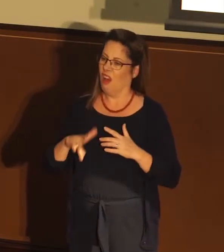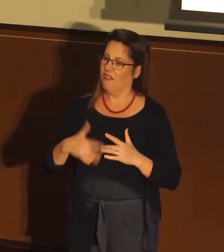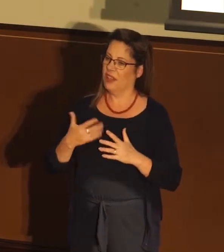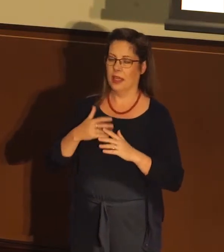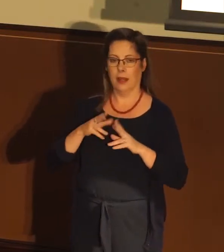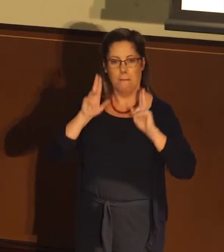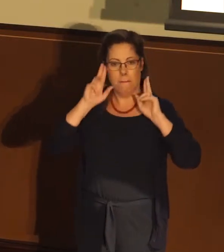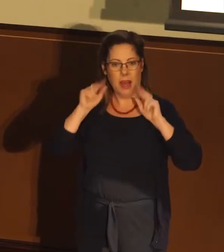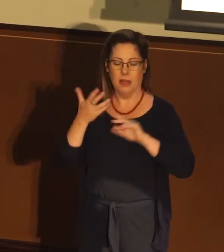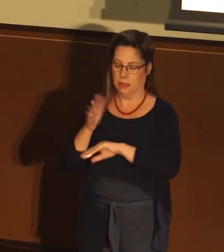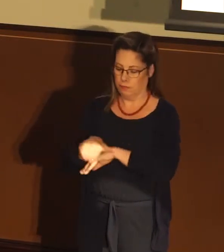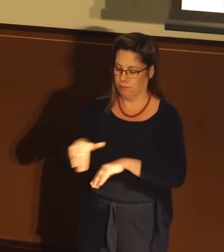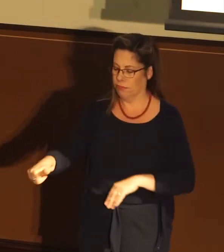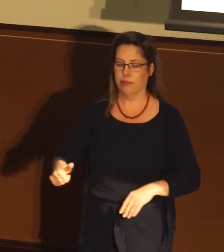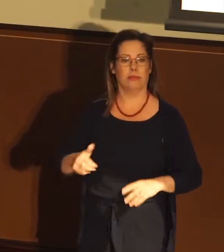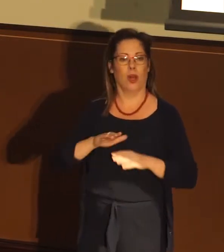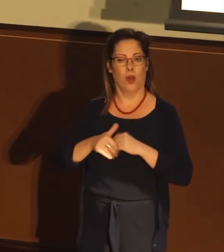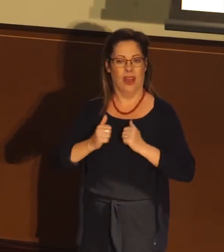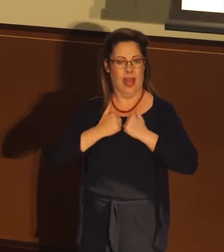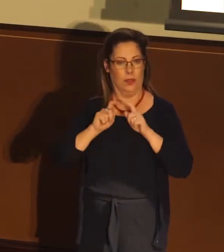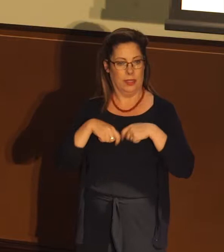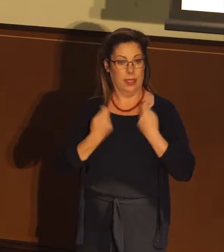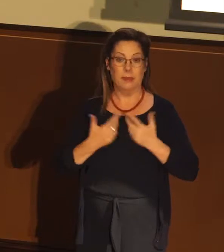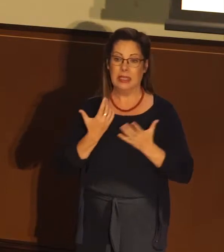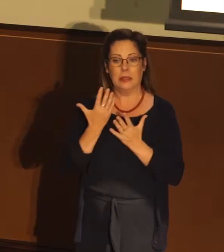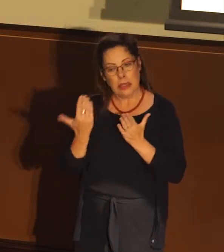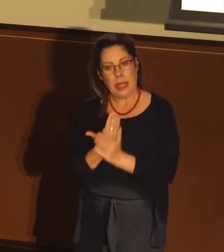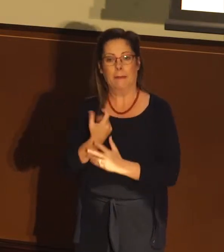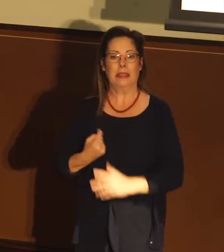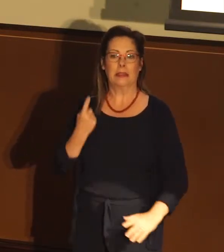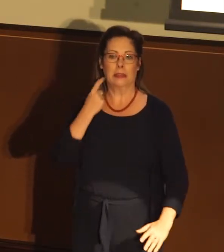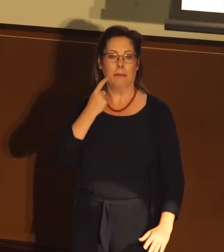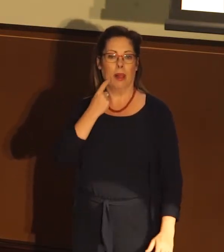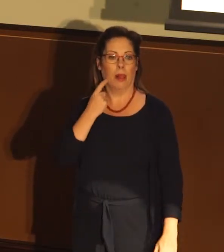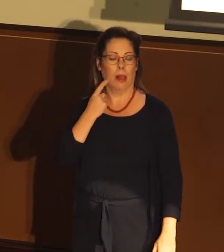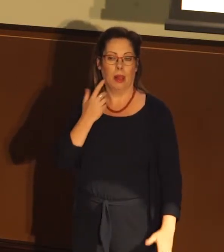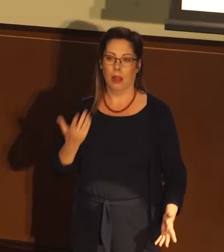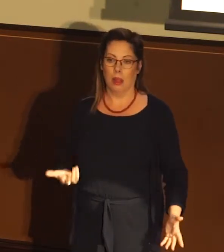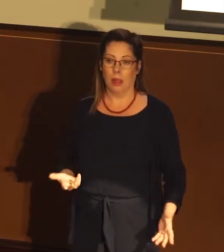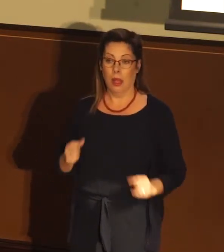with our teams, with all of our people, is simplicity. We make it as simple as we possibly can.